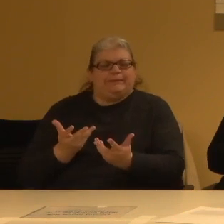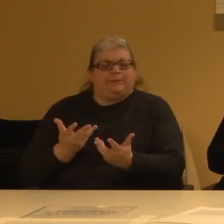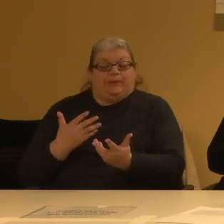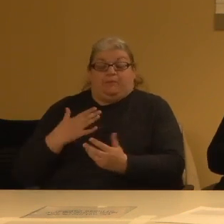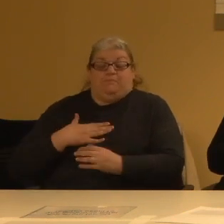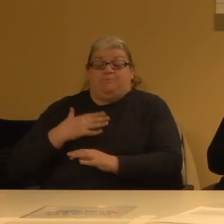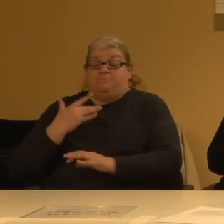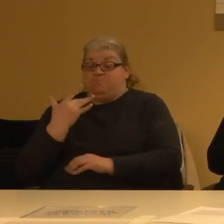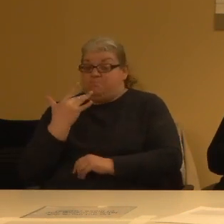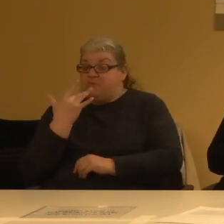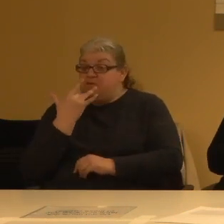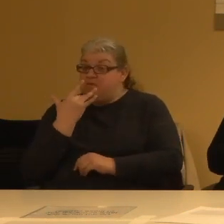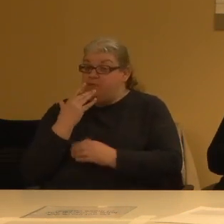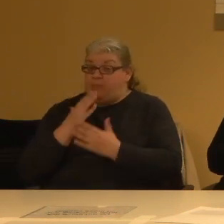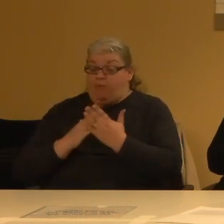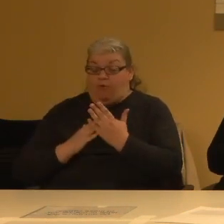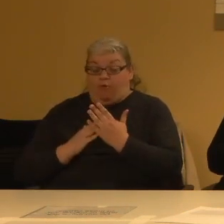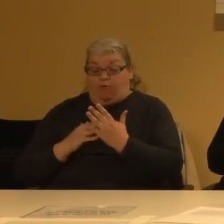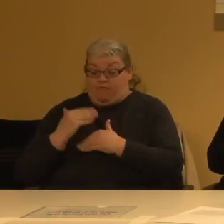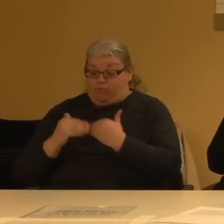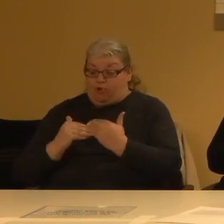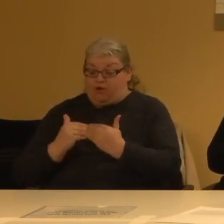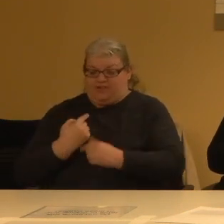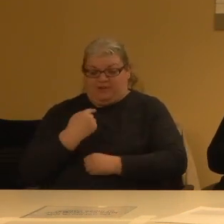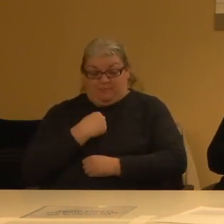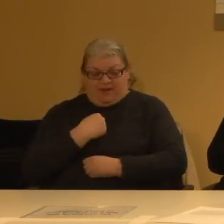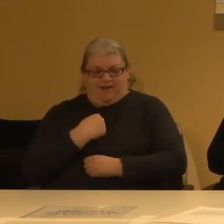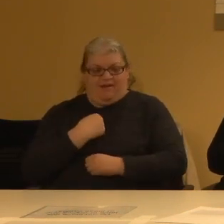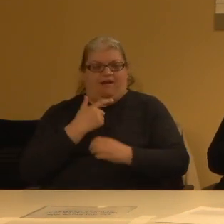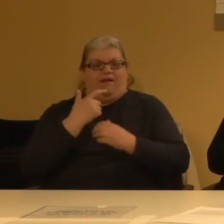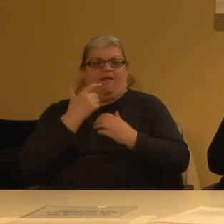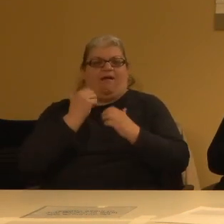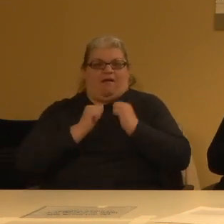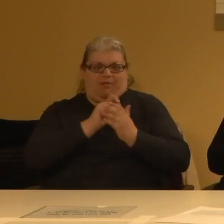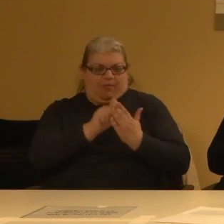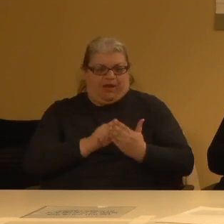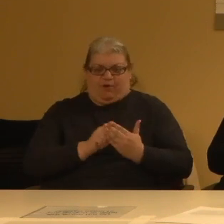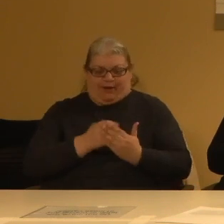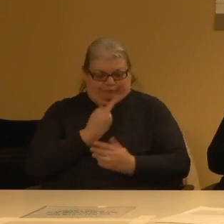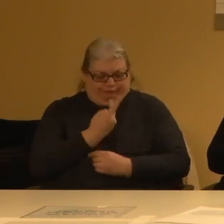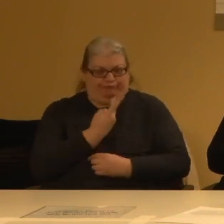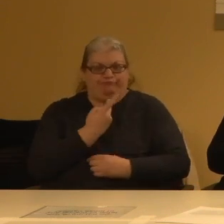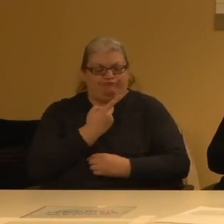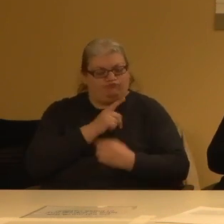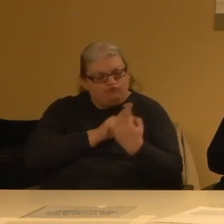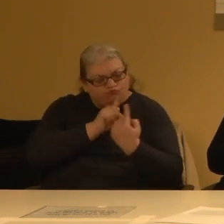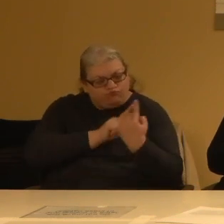process is always when it's just me and the playwright. And part of the reason why is because that is the time where